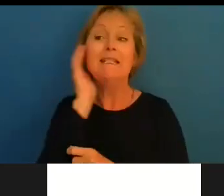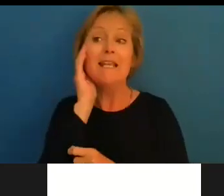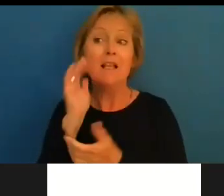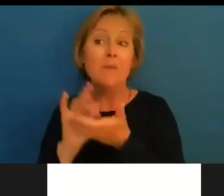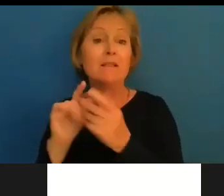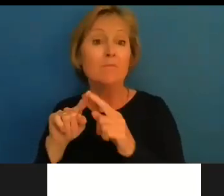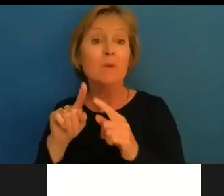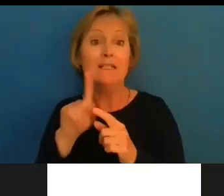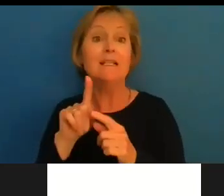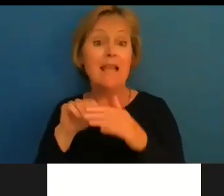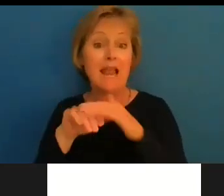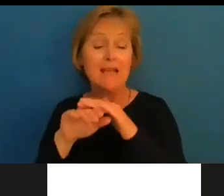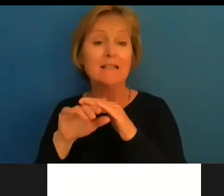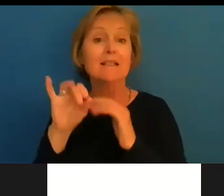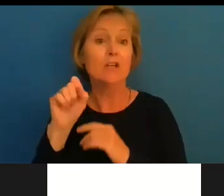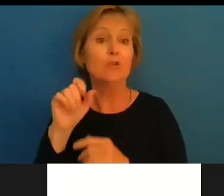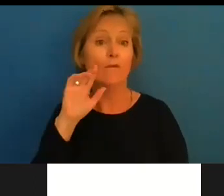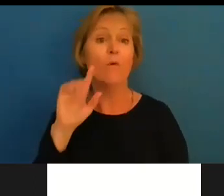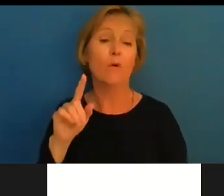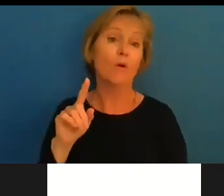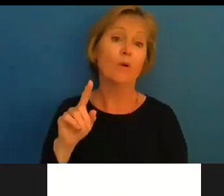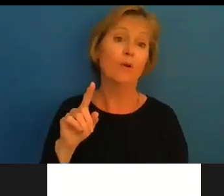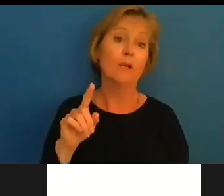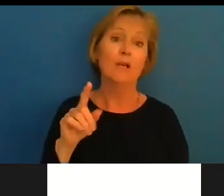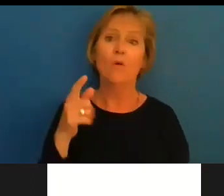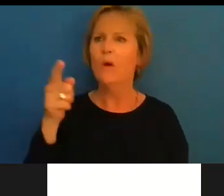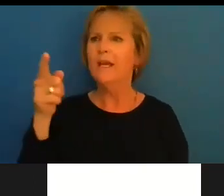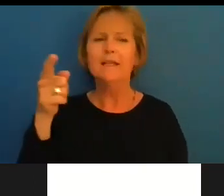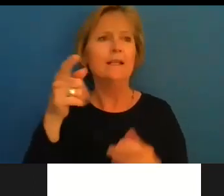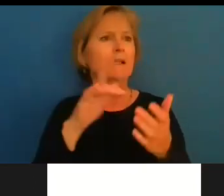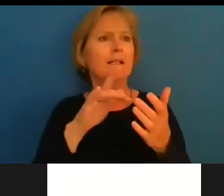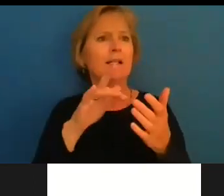it is a access issue, when dispensaries are closed, or when other methods are shut